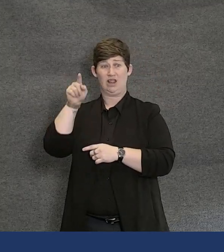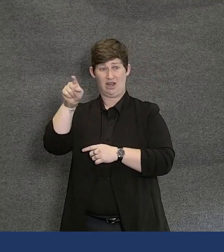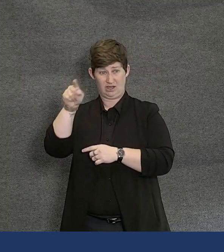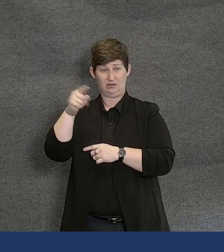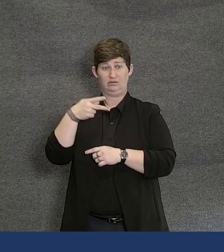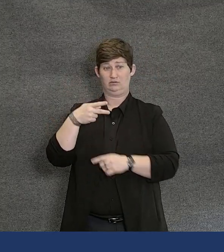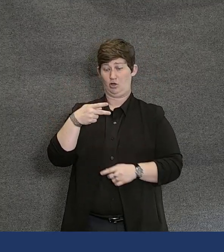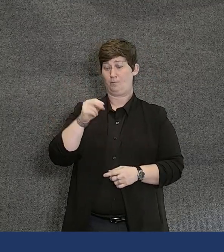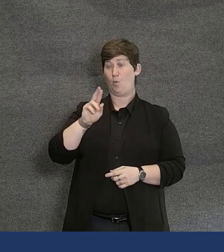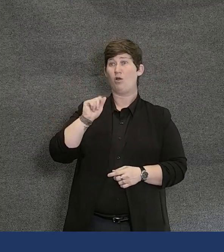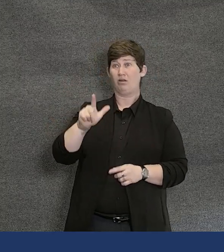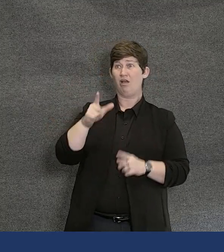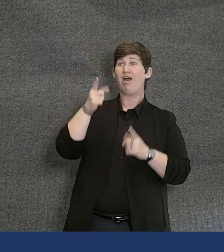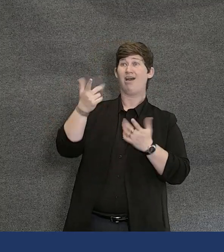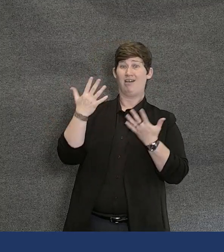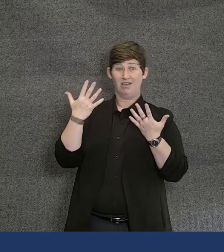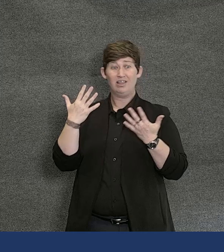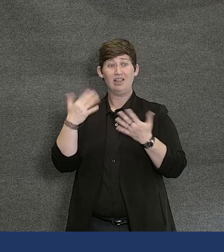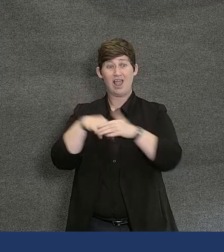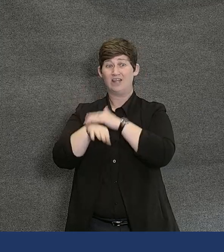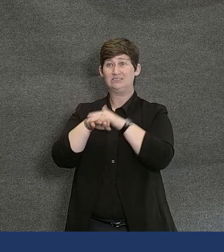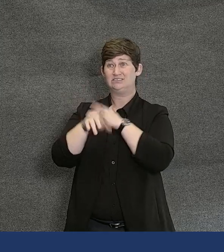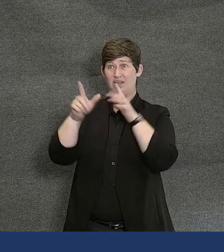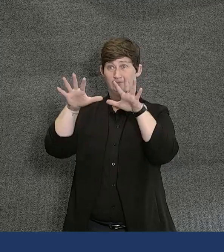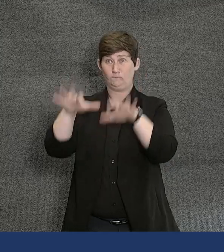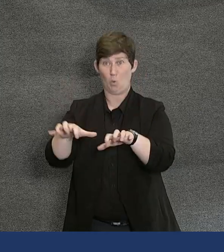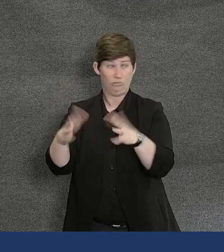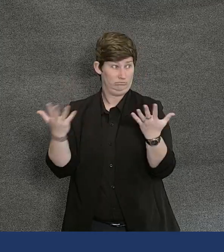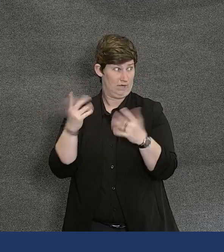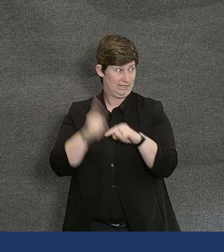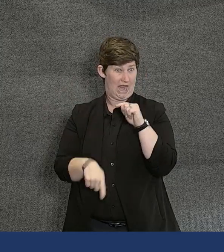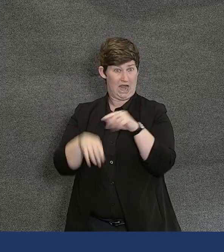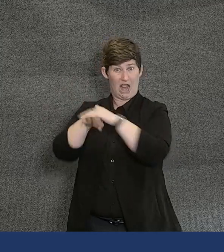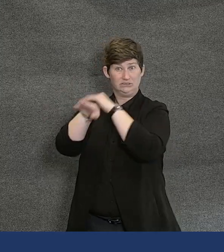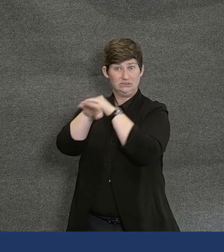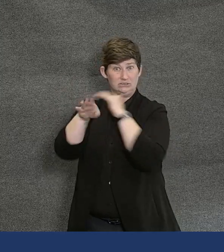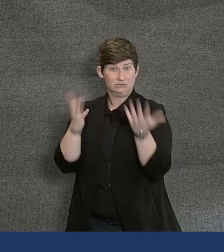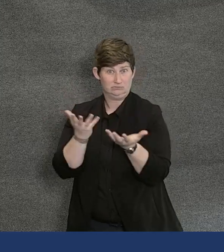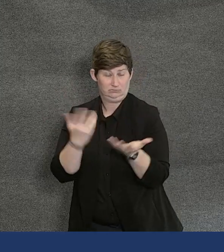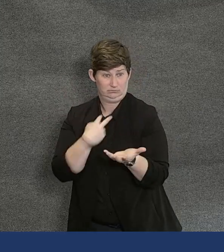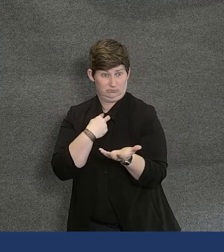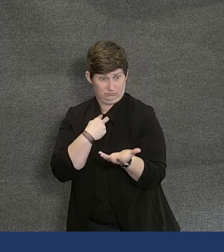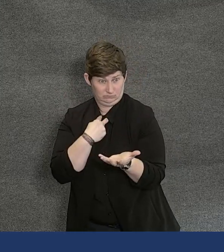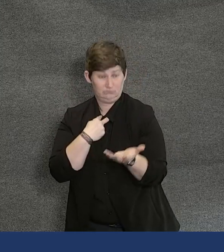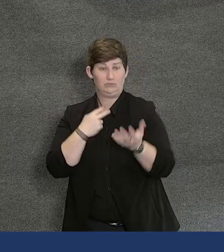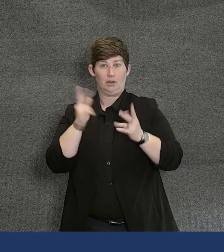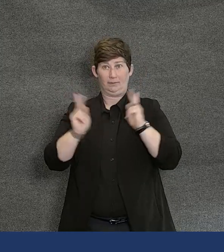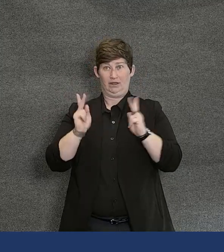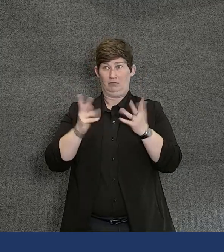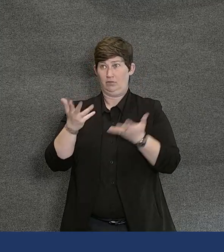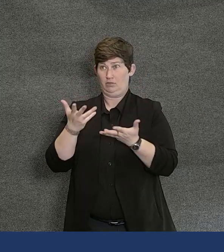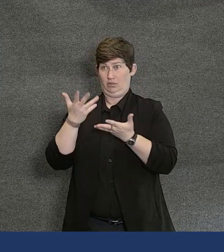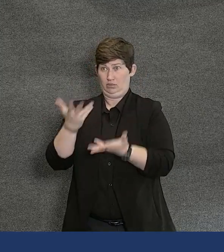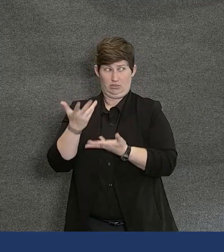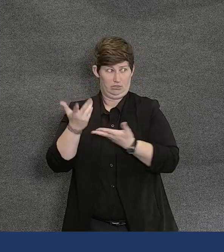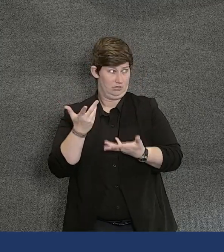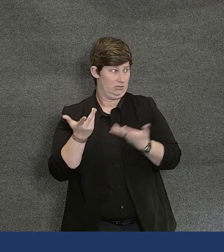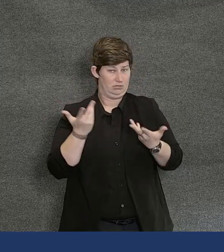Yeah, I see many nodding heads. And the fallout just kept coming.